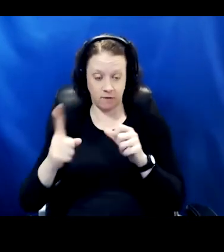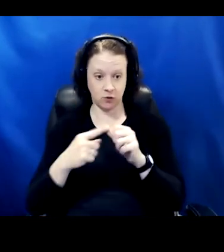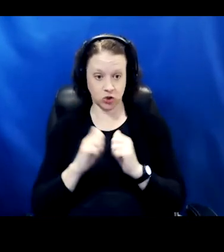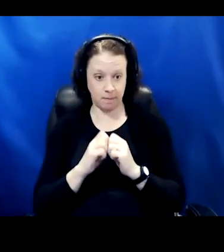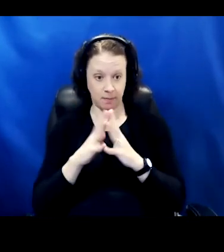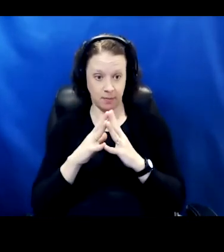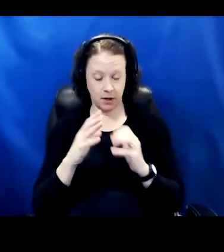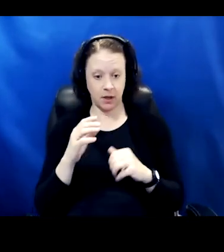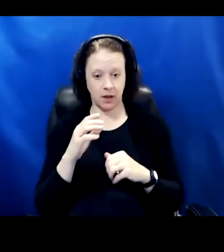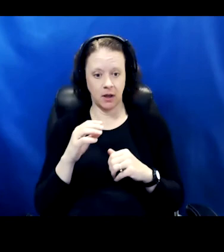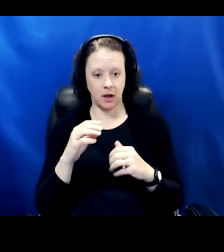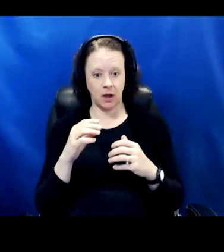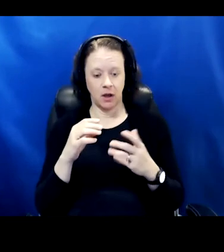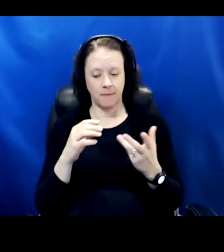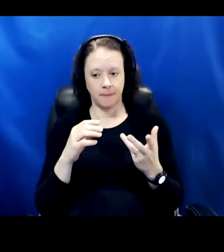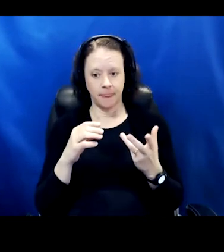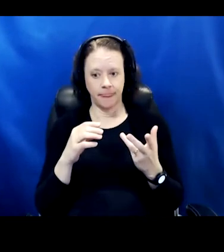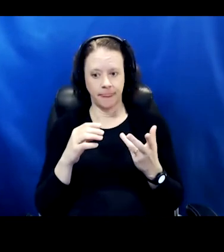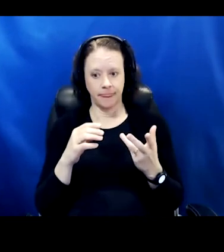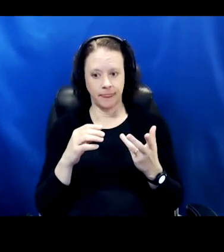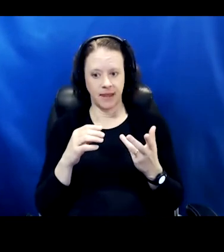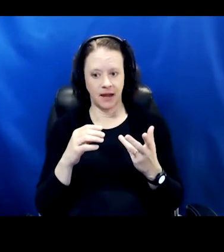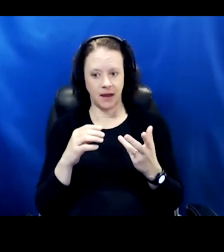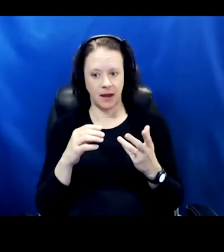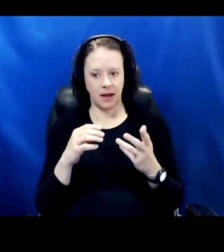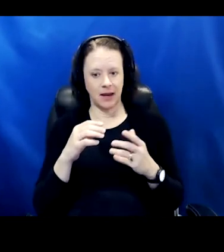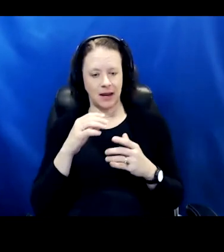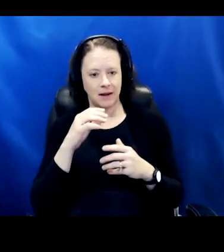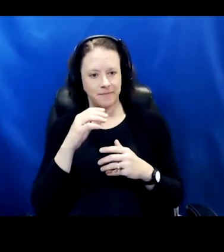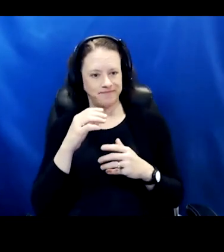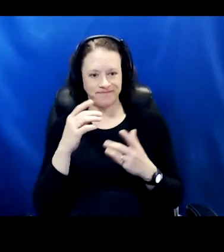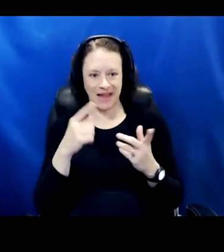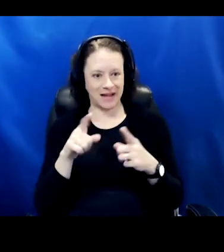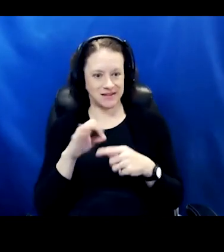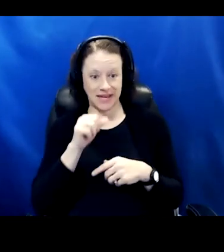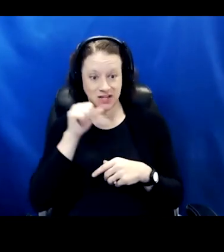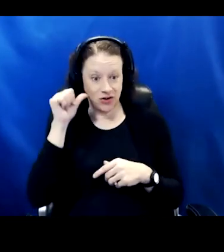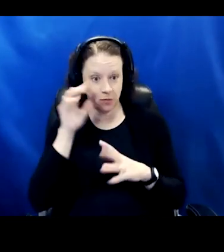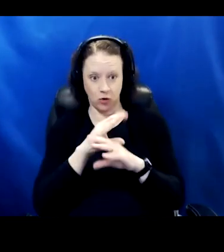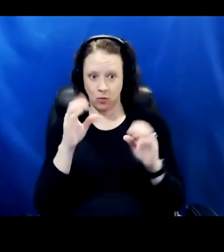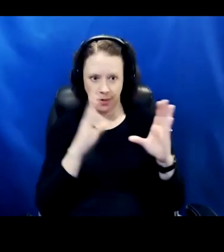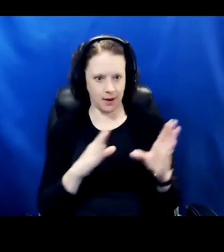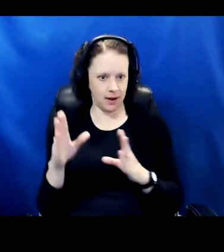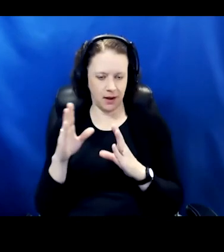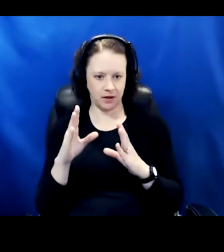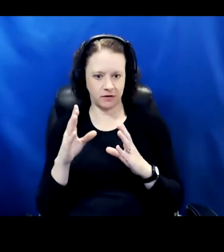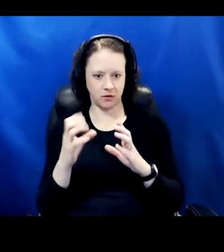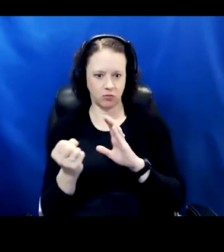[Susan] As of yesterday, there were no plans. They have not approved us to be a pop-up again,